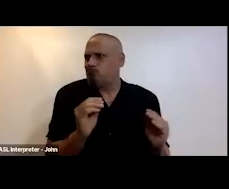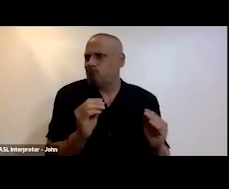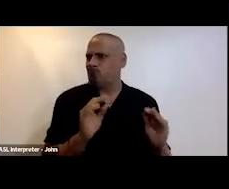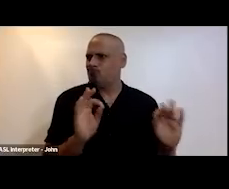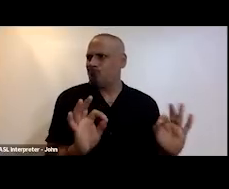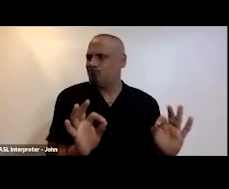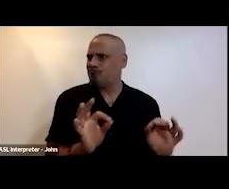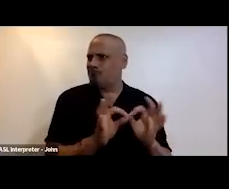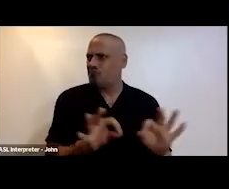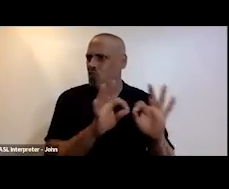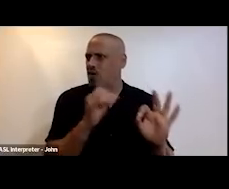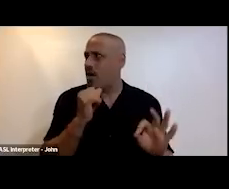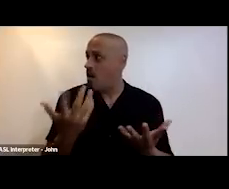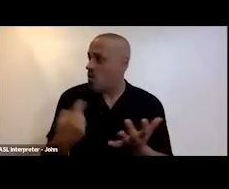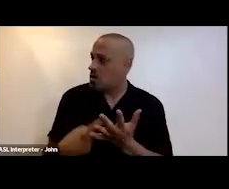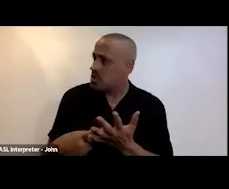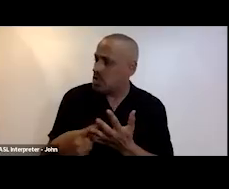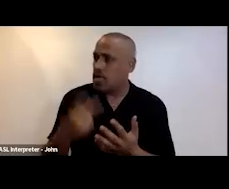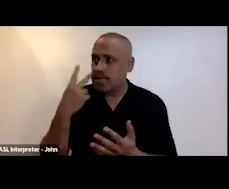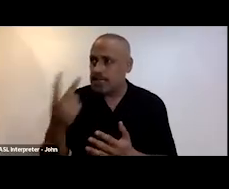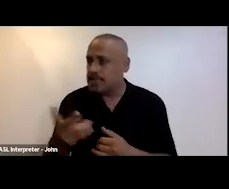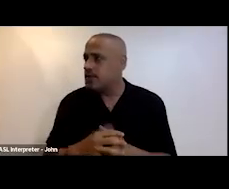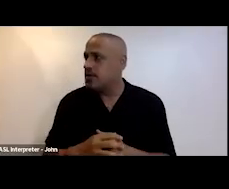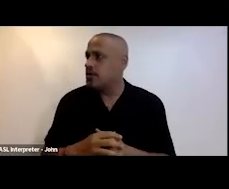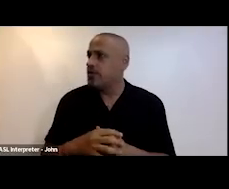like, "Hey, just want to talk about the fee that you owe for your replacement key,"